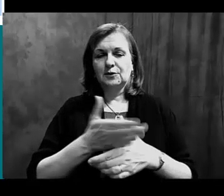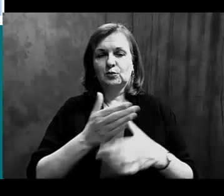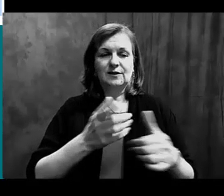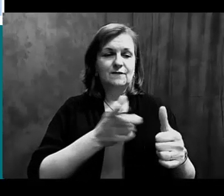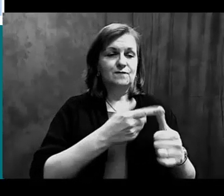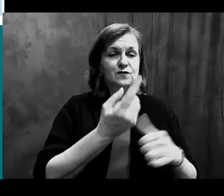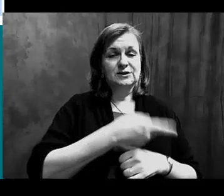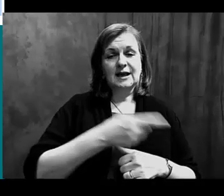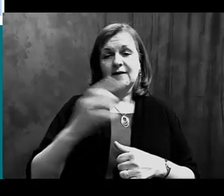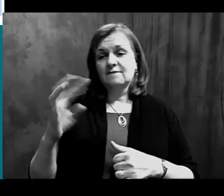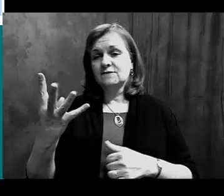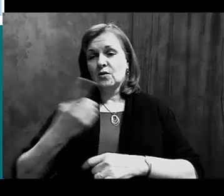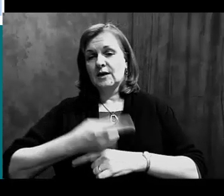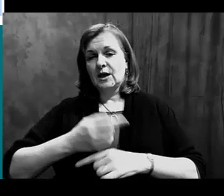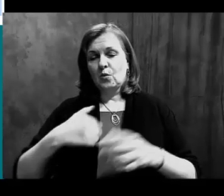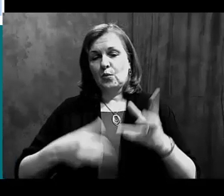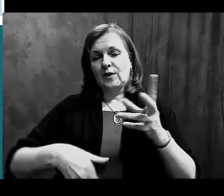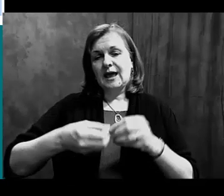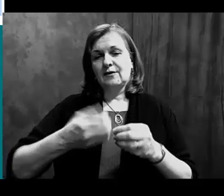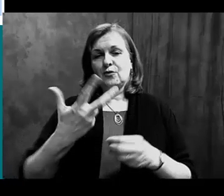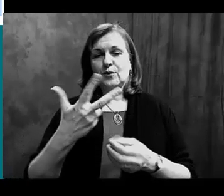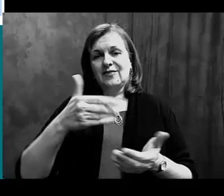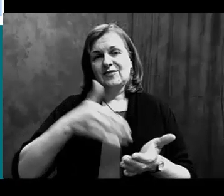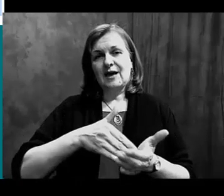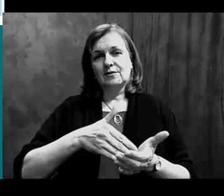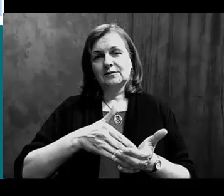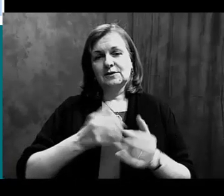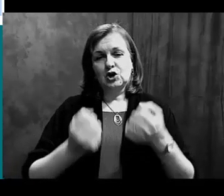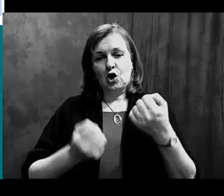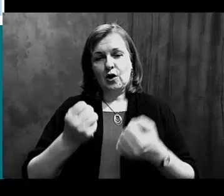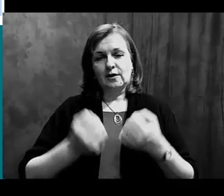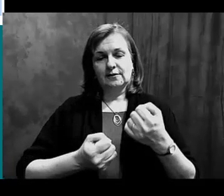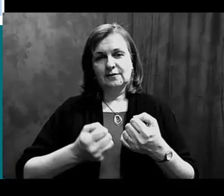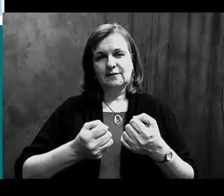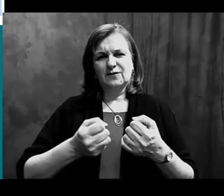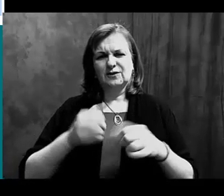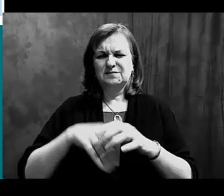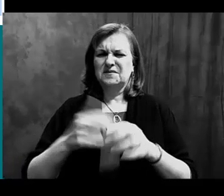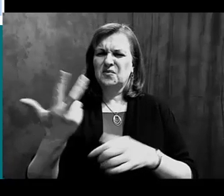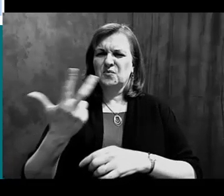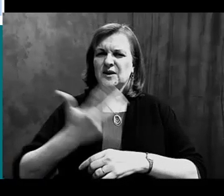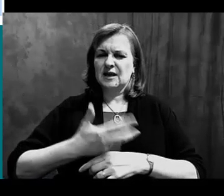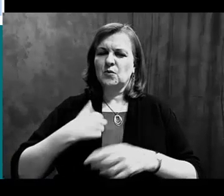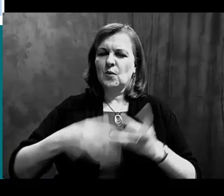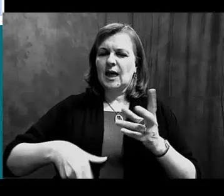between day one and four we've added 3000 cars so if thats per three days